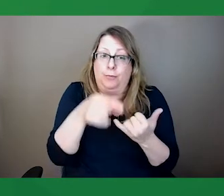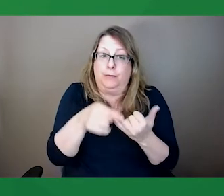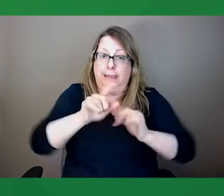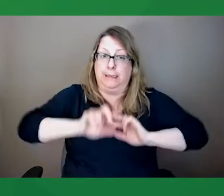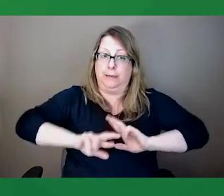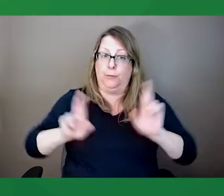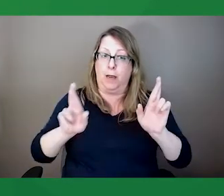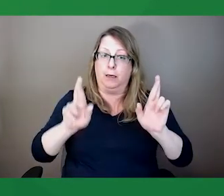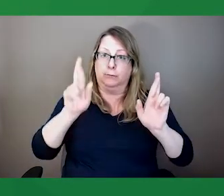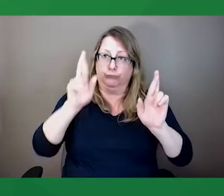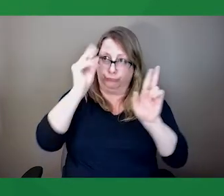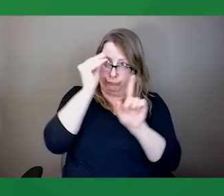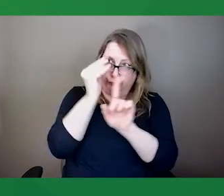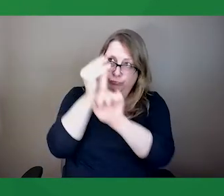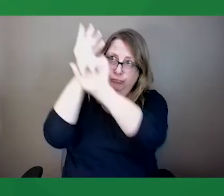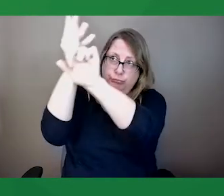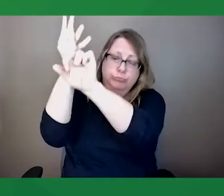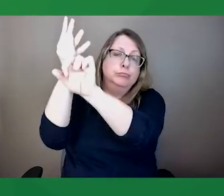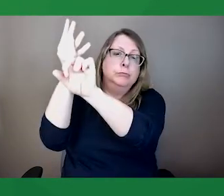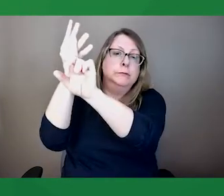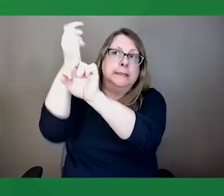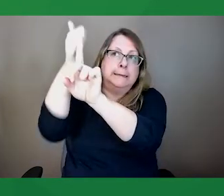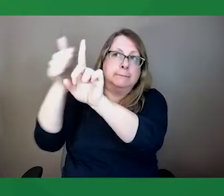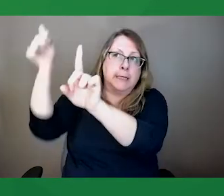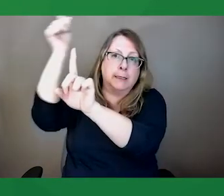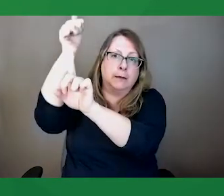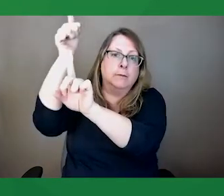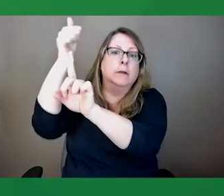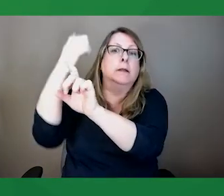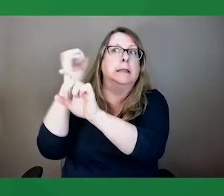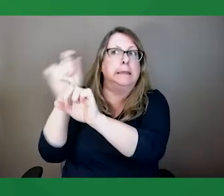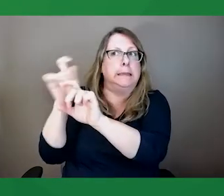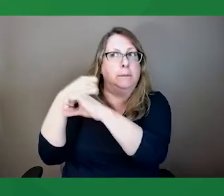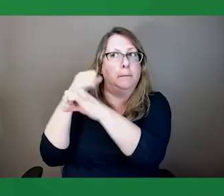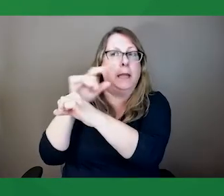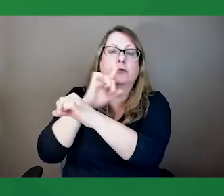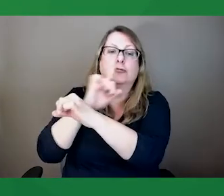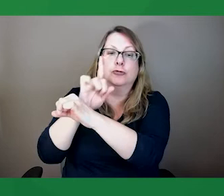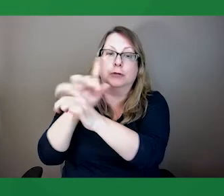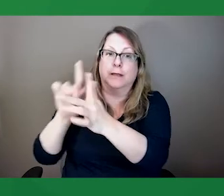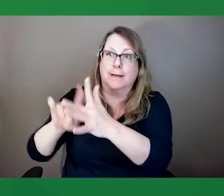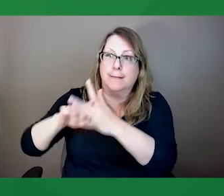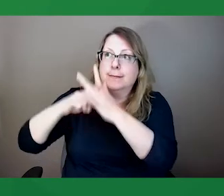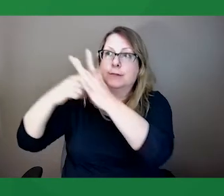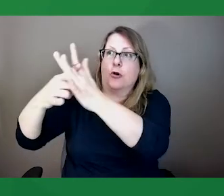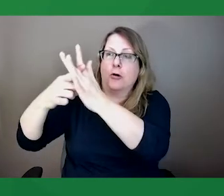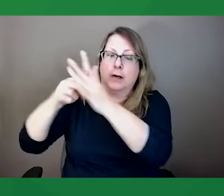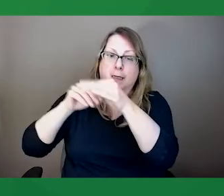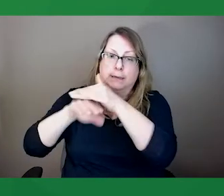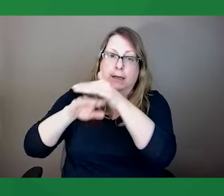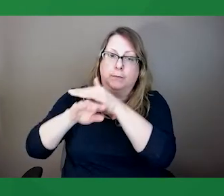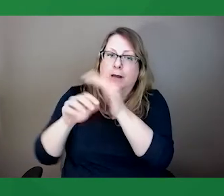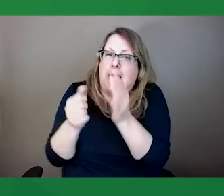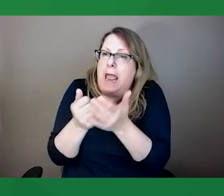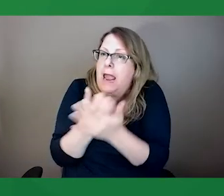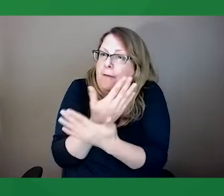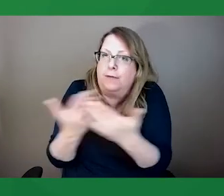to convey to executives that now we have to make sure that accessibility needs to start early on within development life cycle,